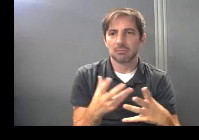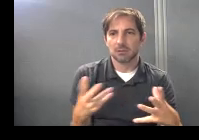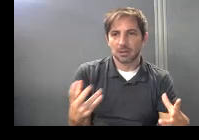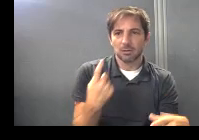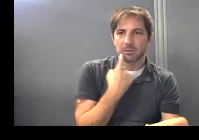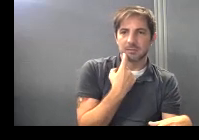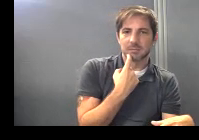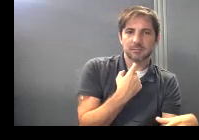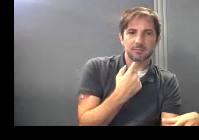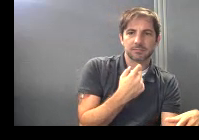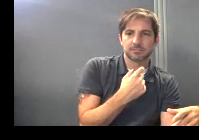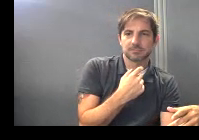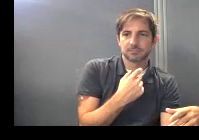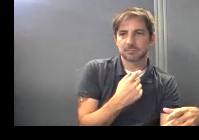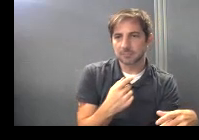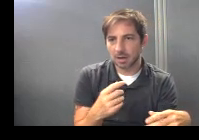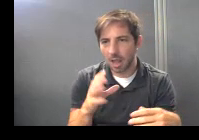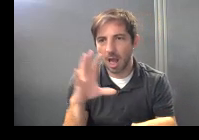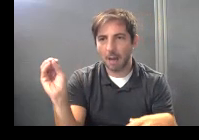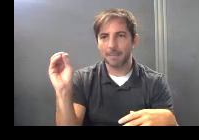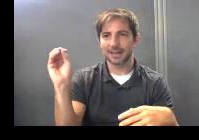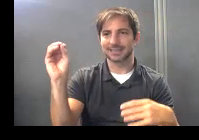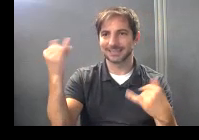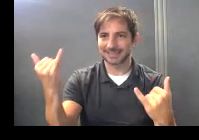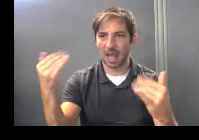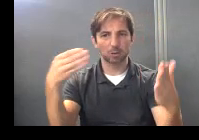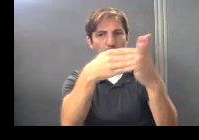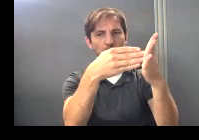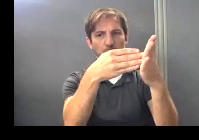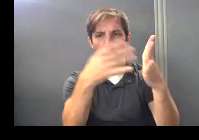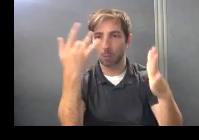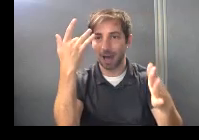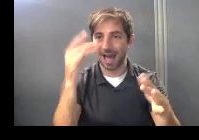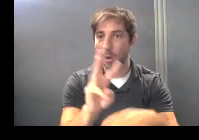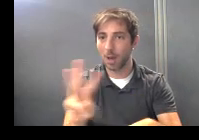COMPANIES ARE BEING SUED FOR INACCESSIBLE WEBSITES.